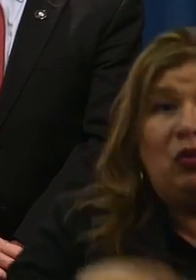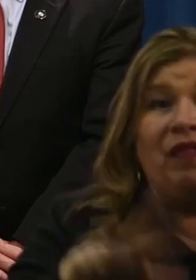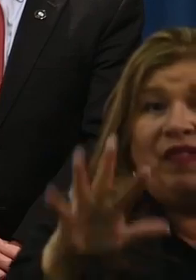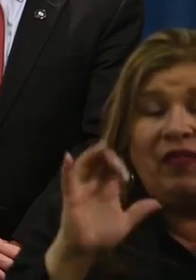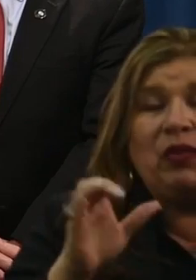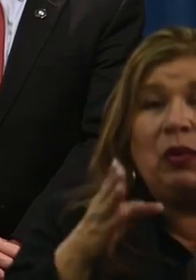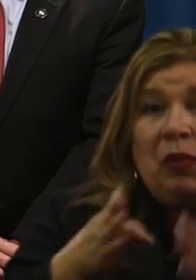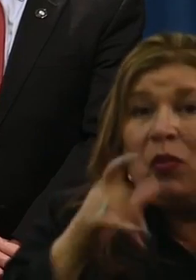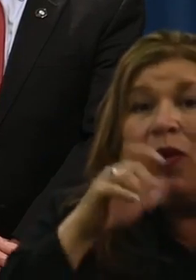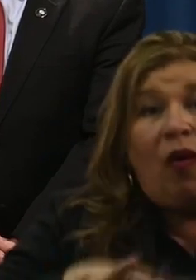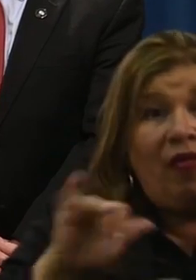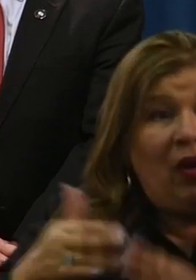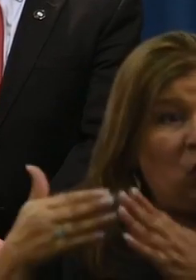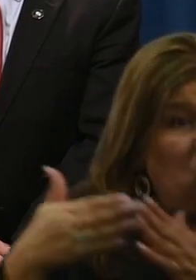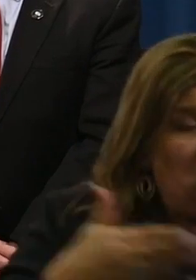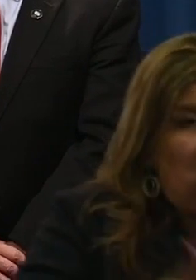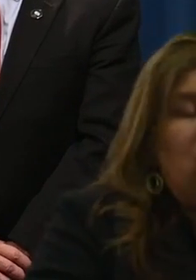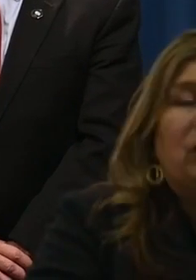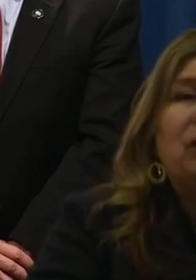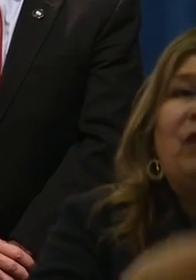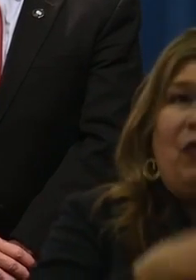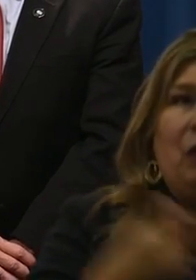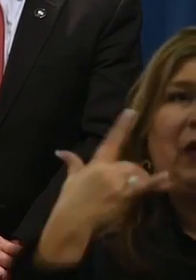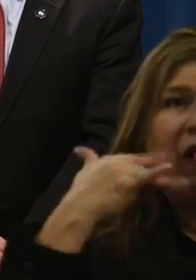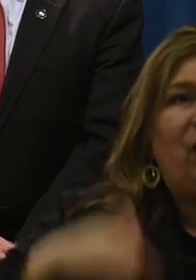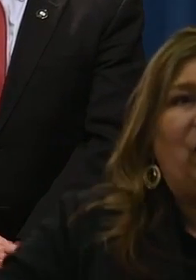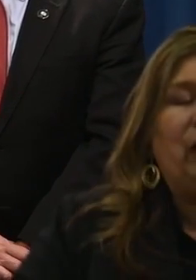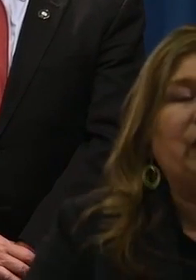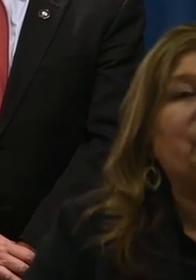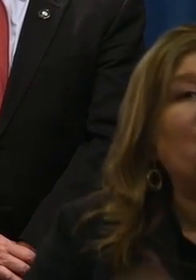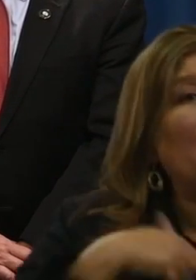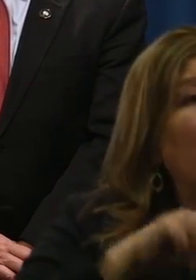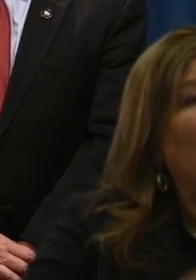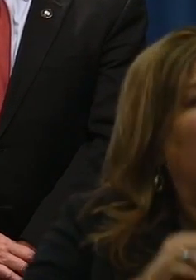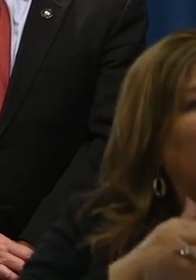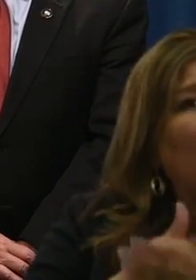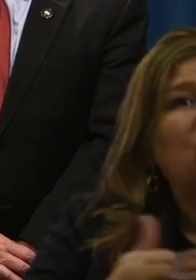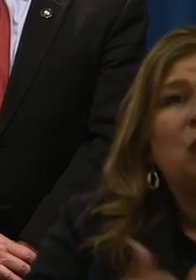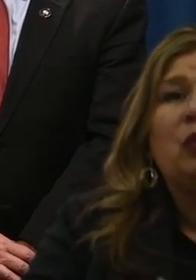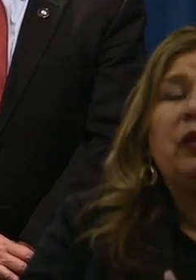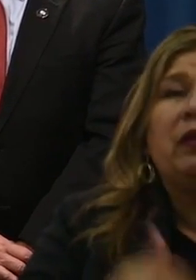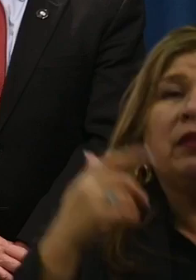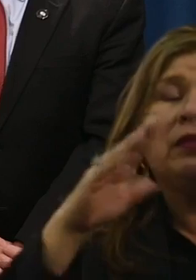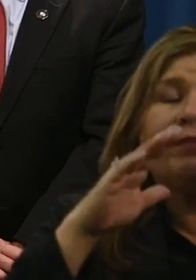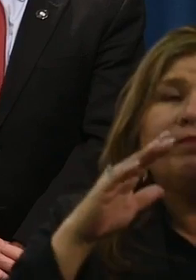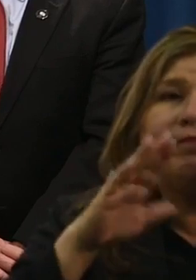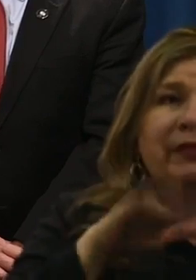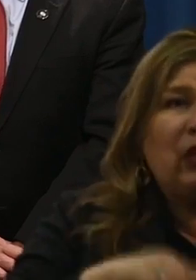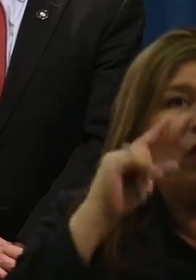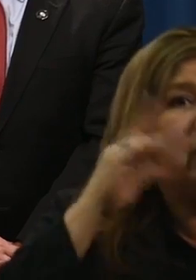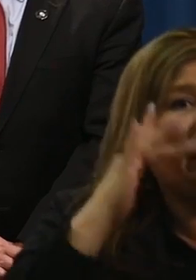We are working very closely with CDC and working closely with our healthcare partners up and